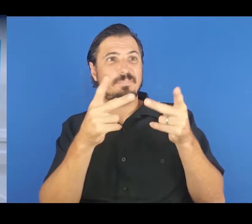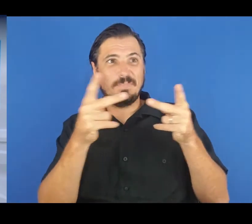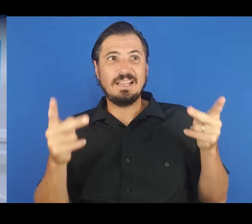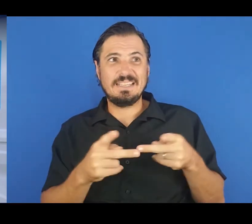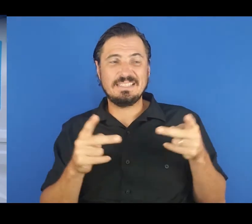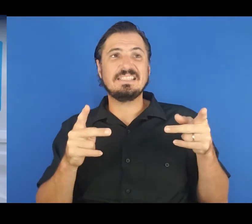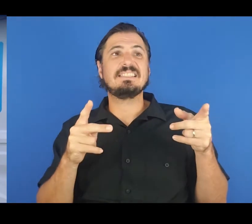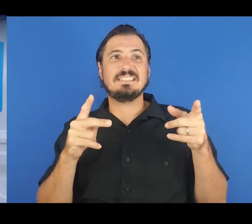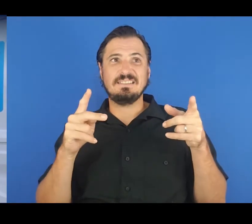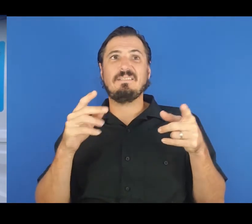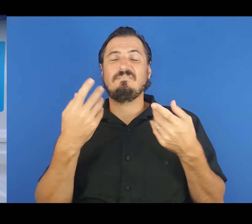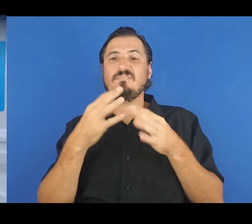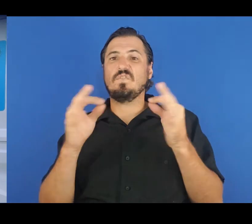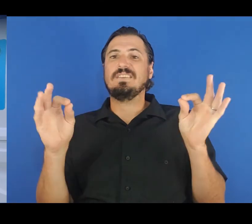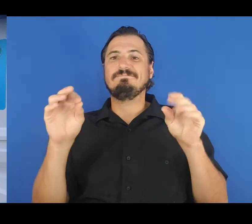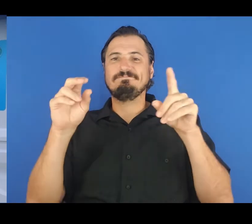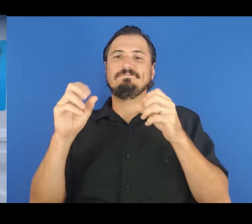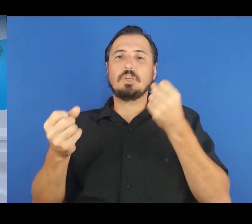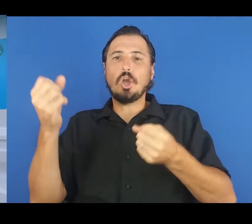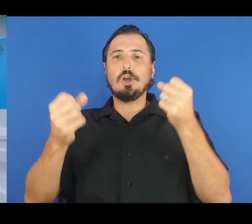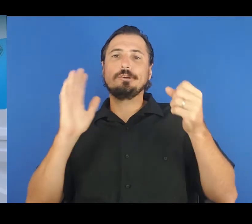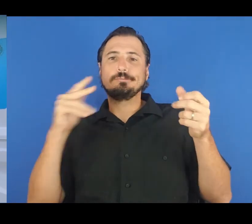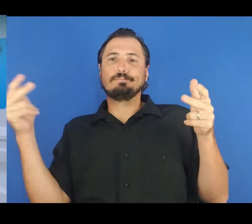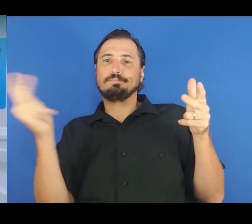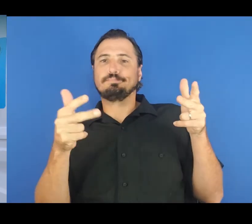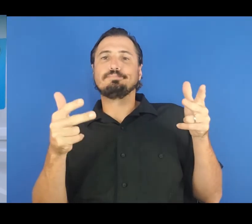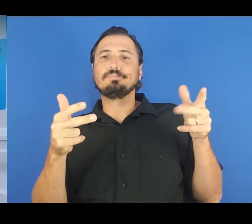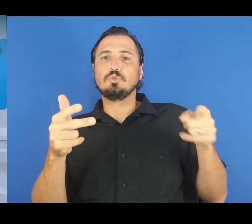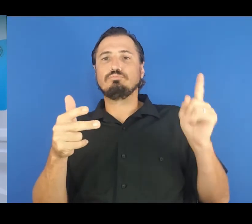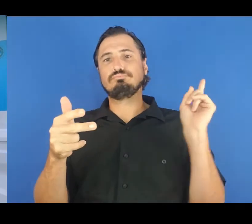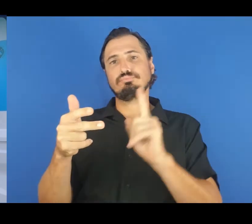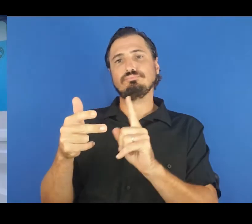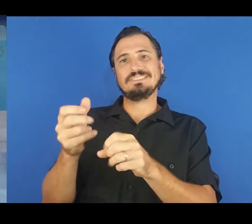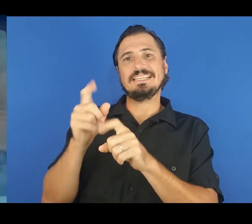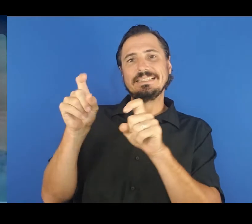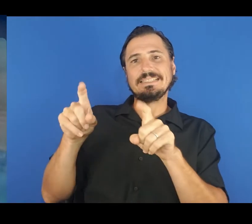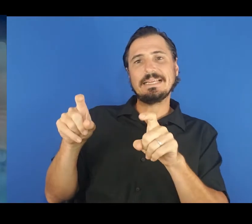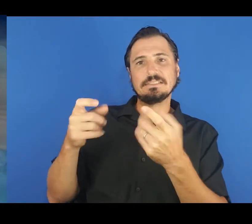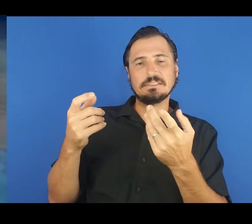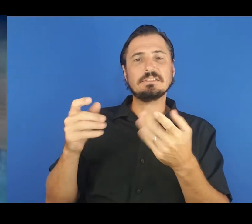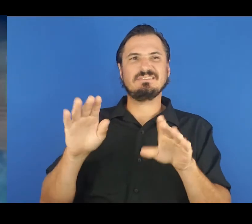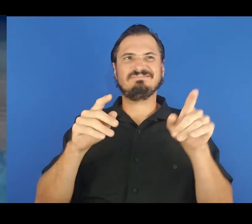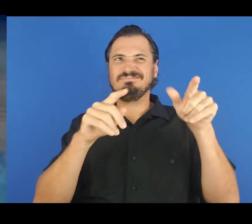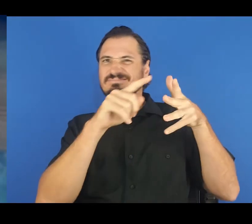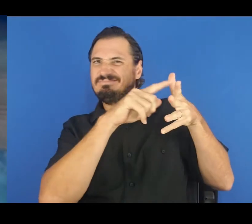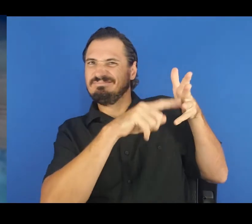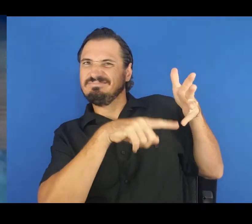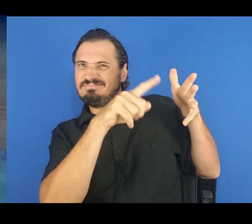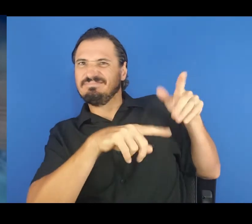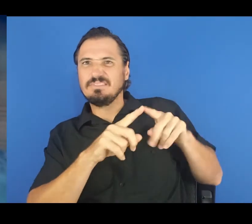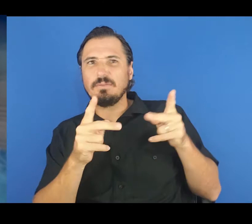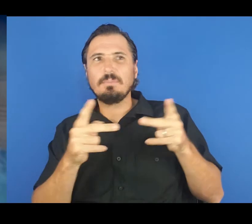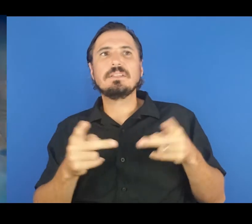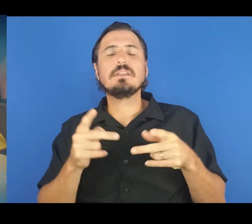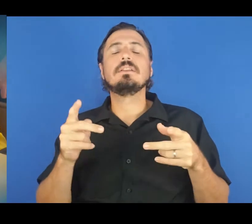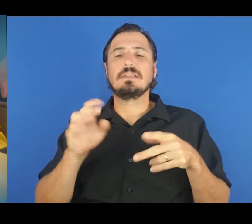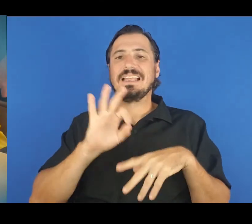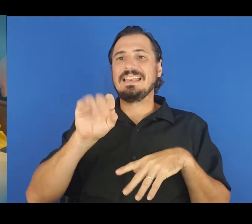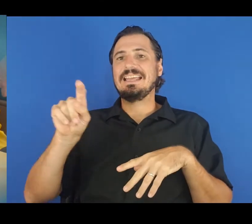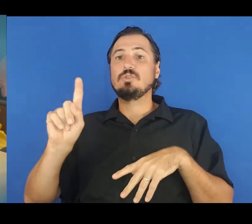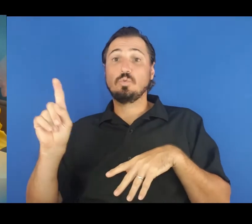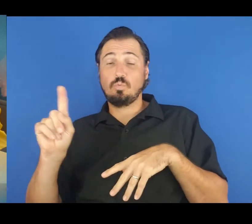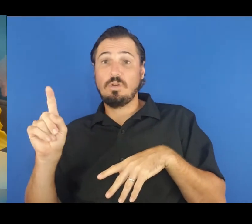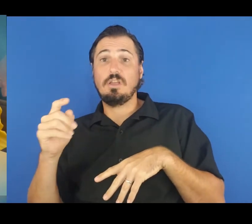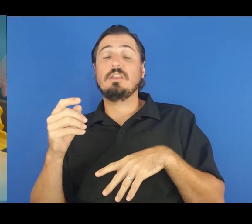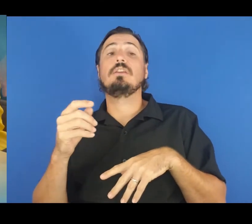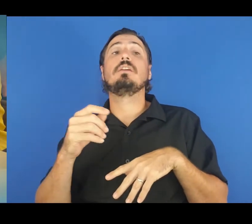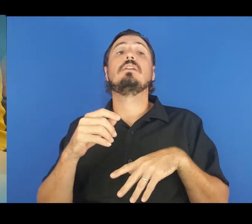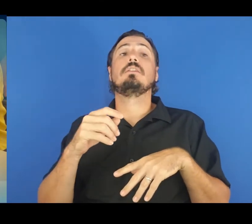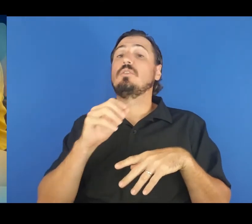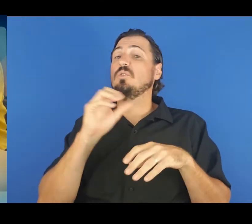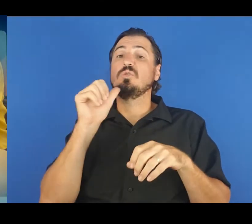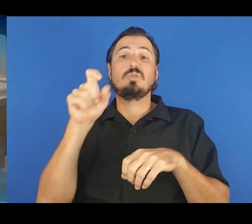Hanalei on Saturday, and Kapaa on Sunday. It is open from 9 to 1 each day. No appointments are needed, and results are provided the same day.